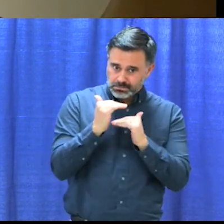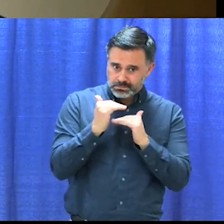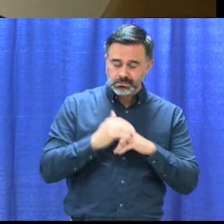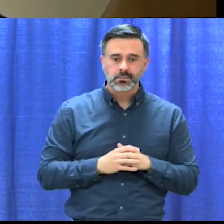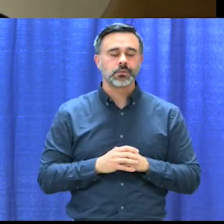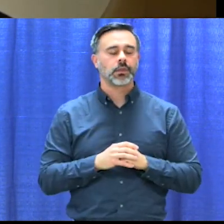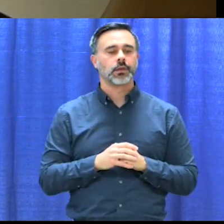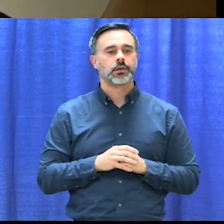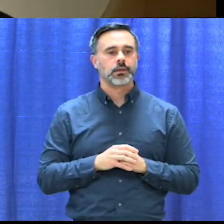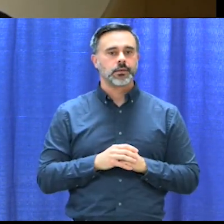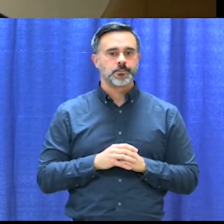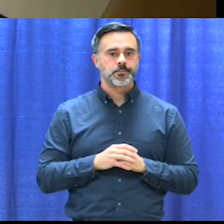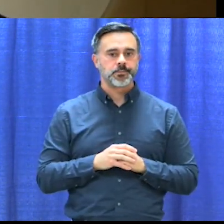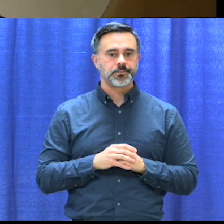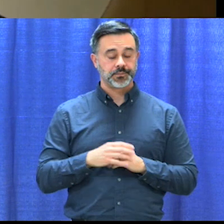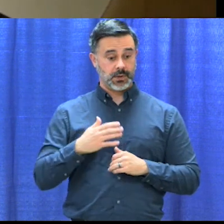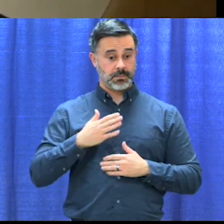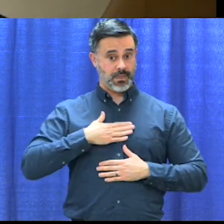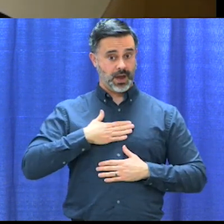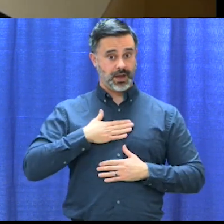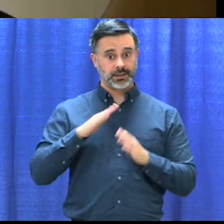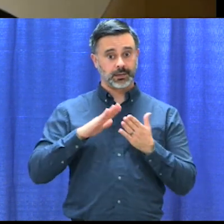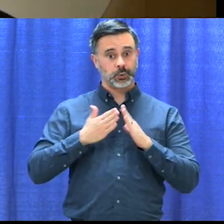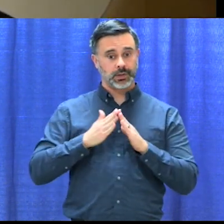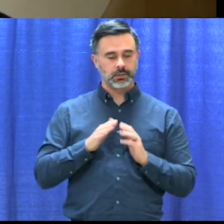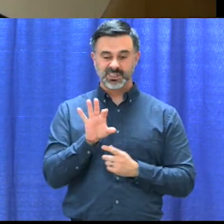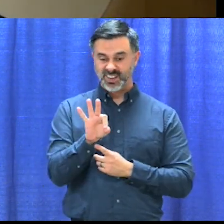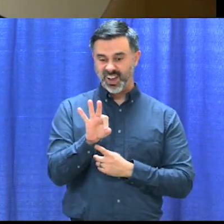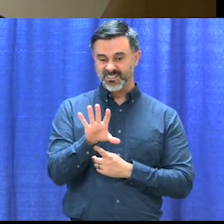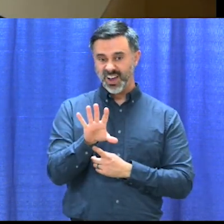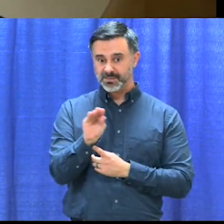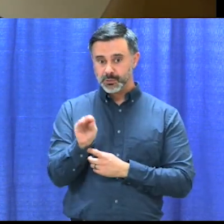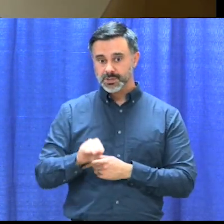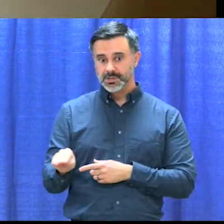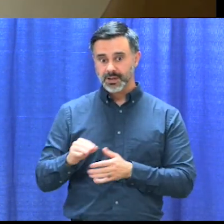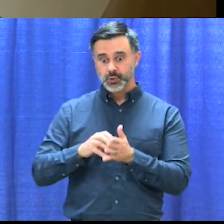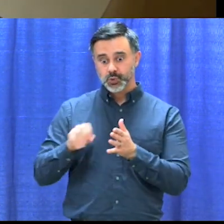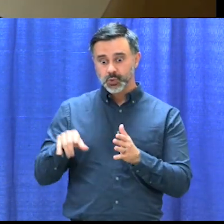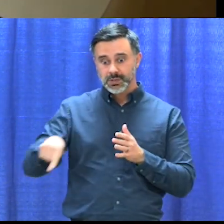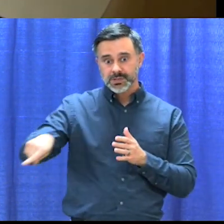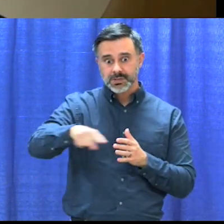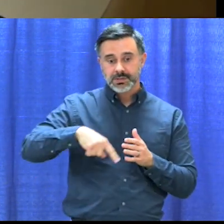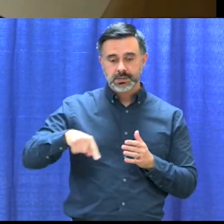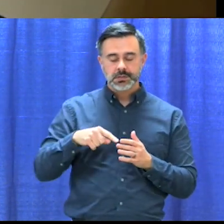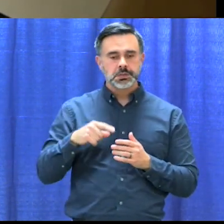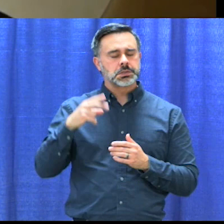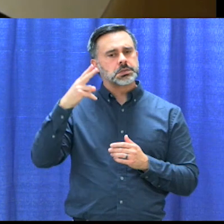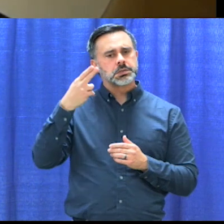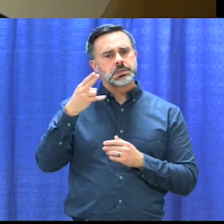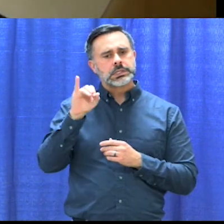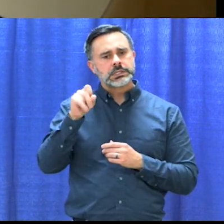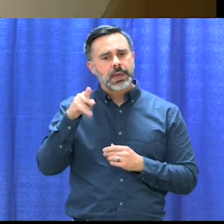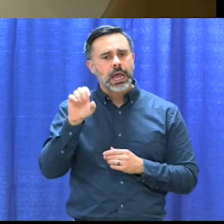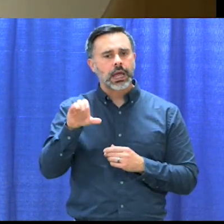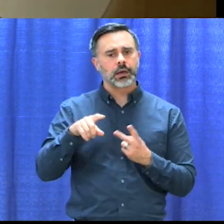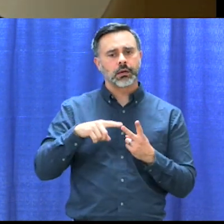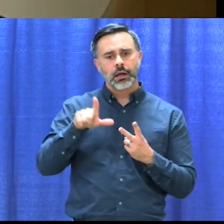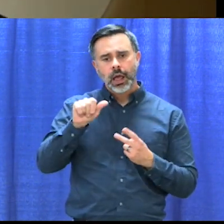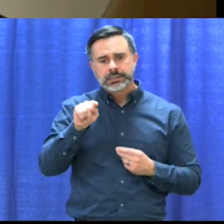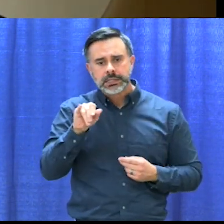In my particular community 95% of my student population is Hispanic Latino.